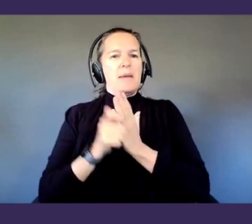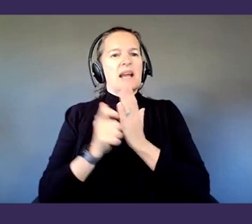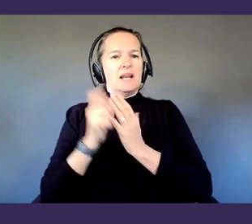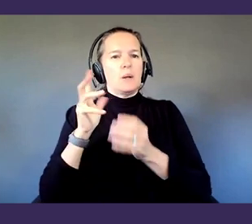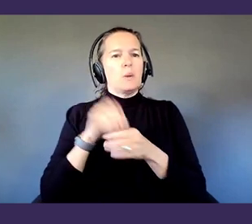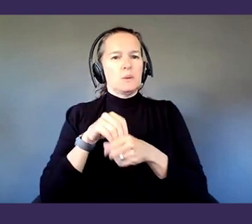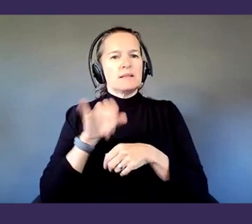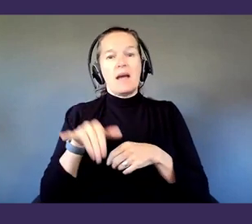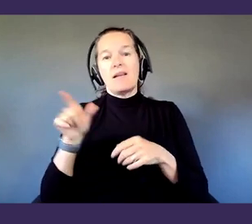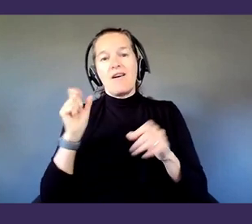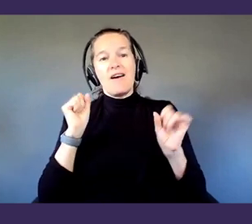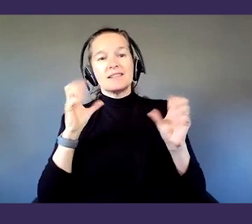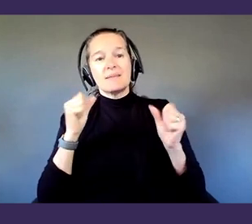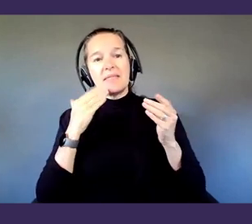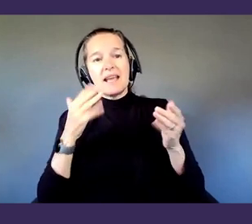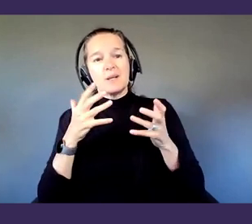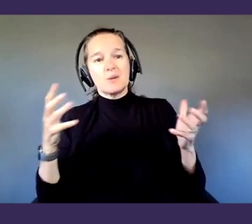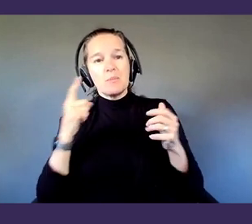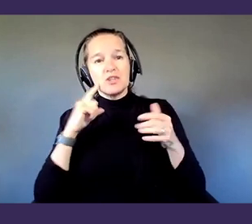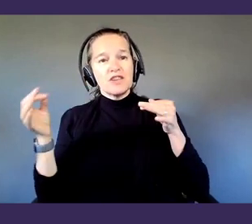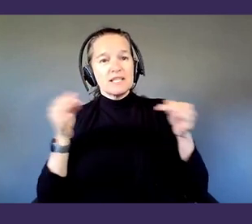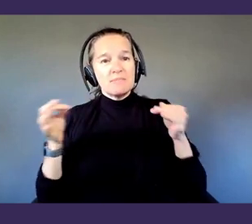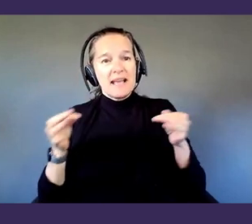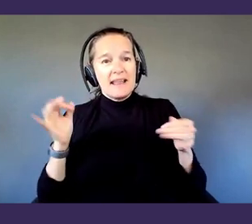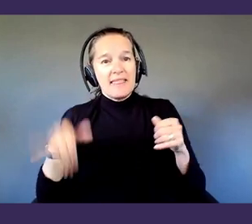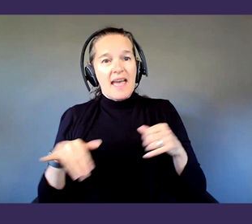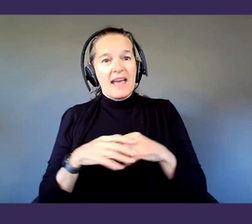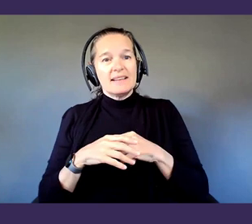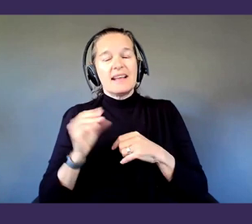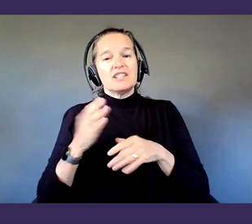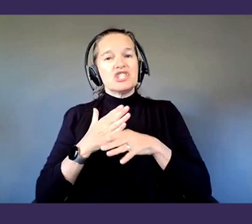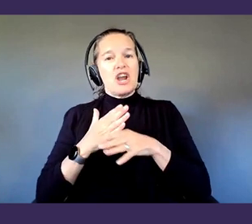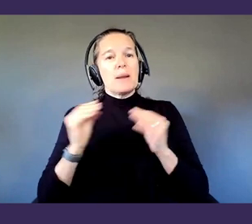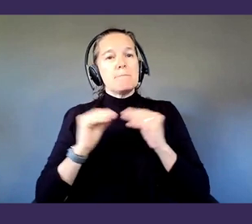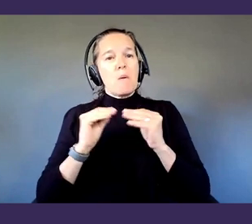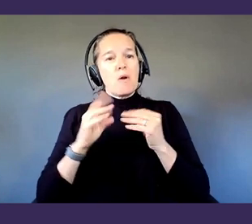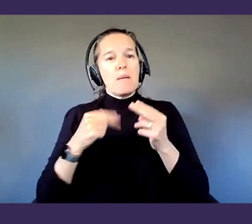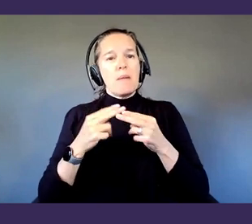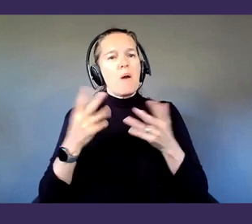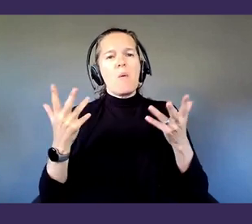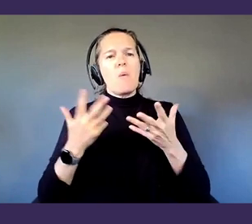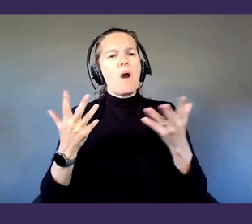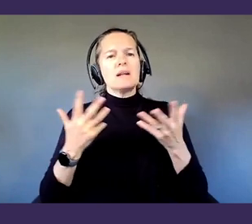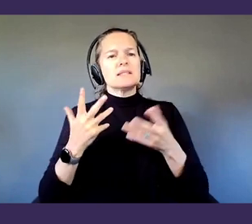Awesome, thank you so much for explaining that and sharing more about what's all included